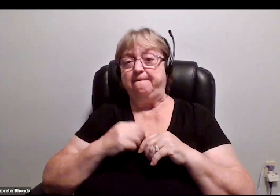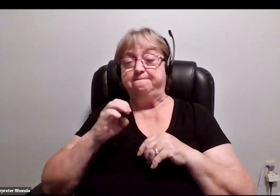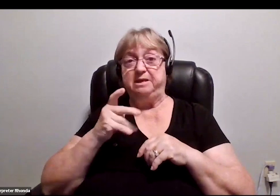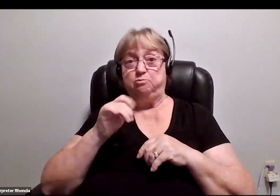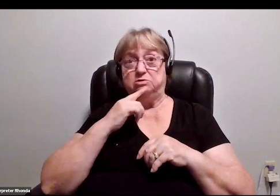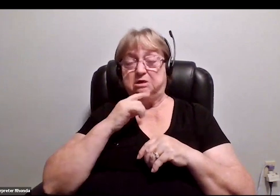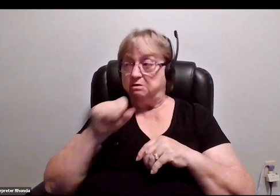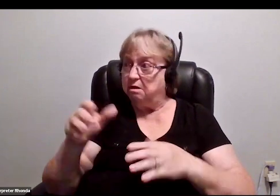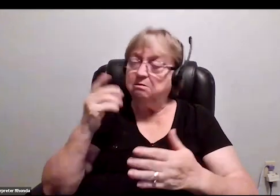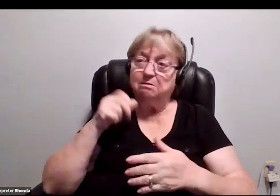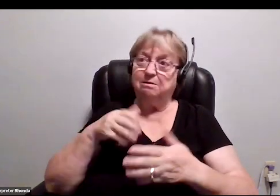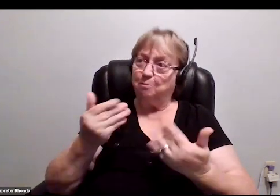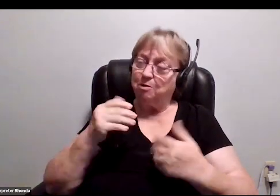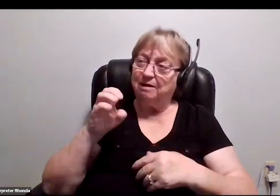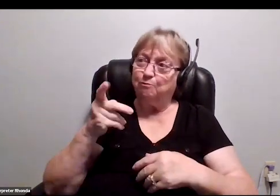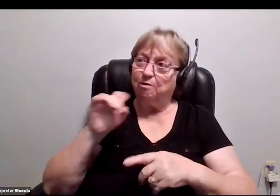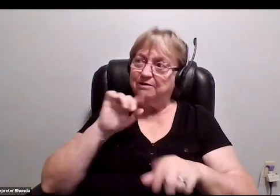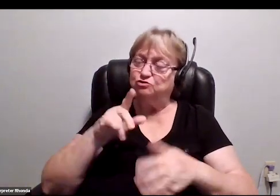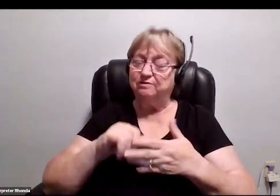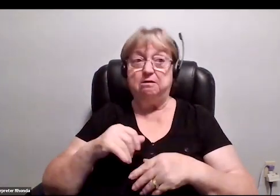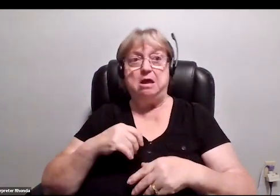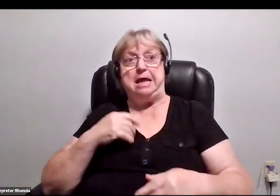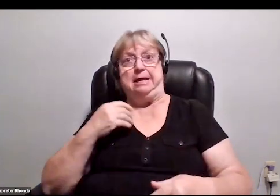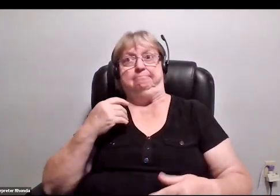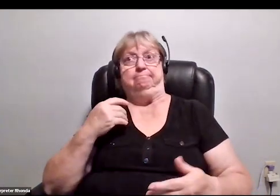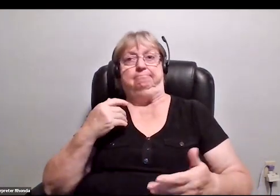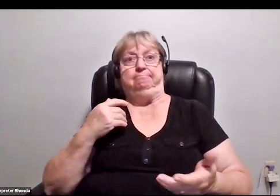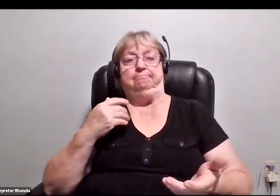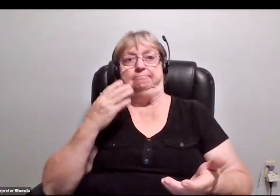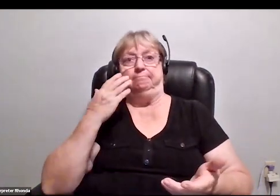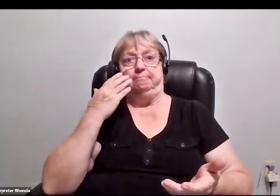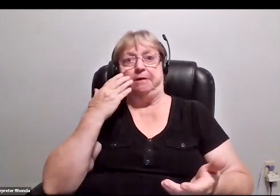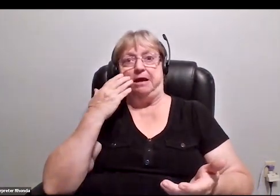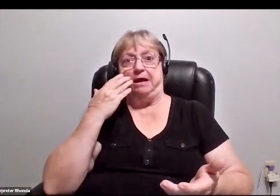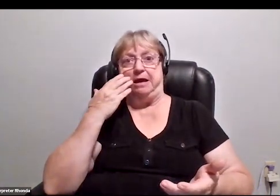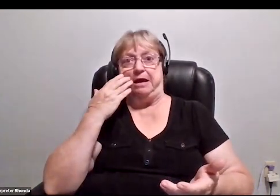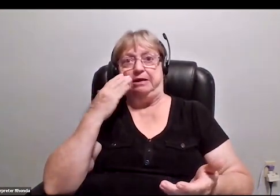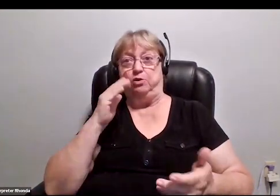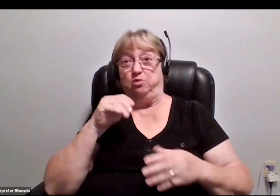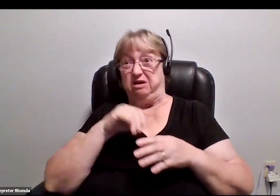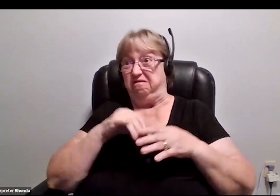Yes, Emril, let's hear it. Let's hear you. I don't know about-- in the current state,